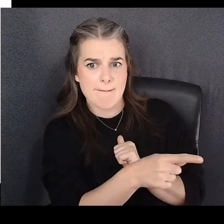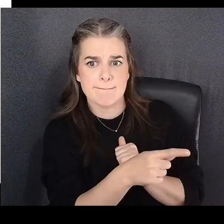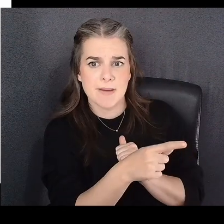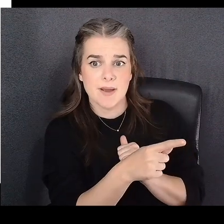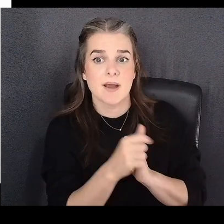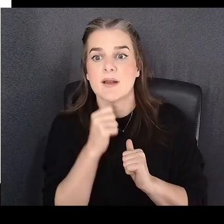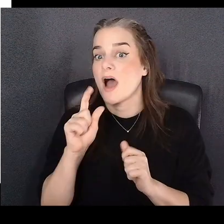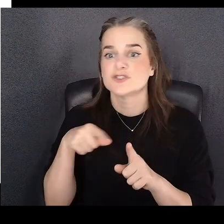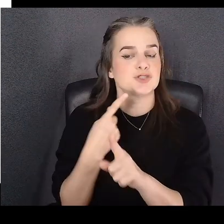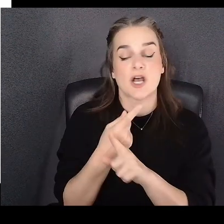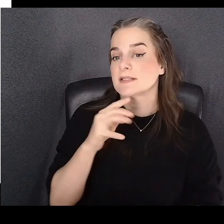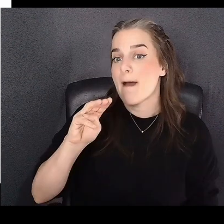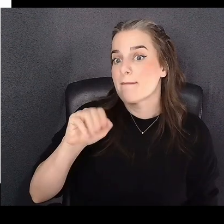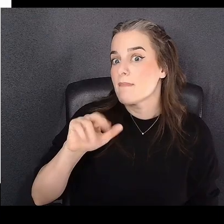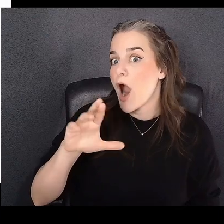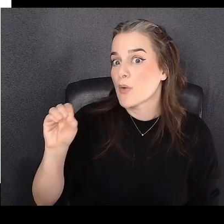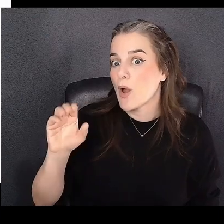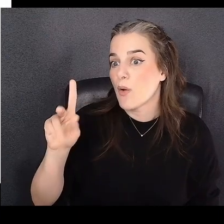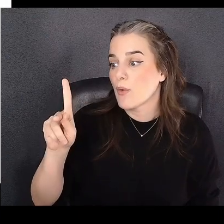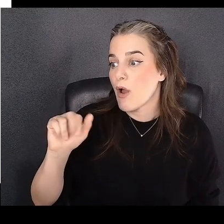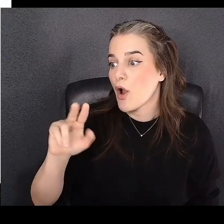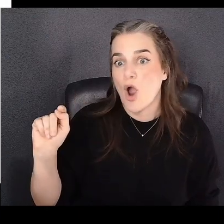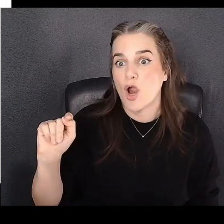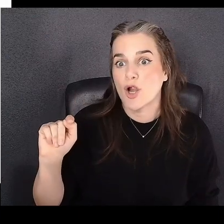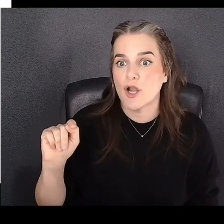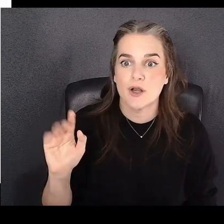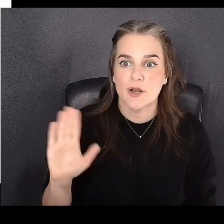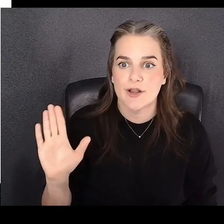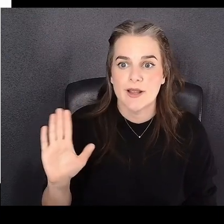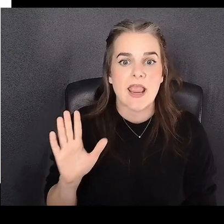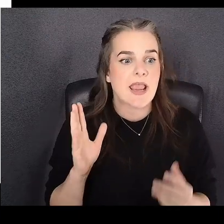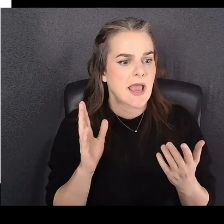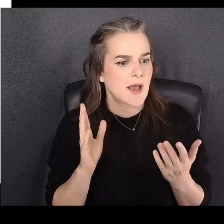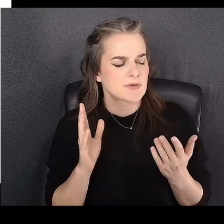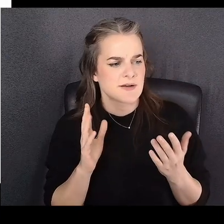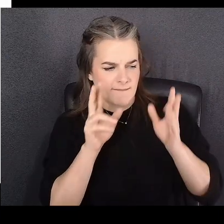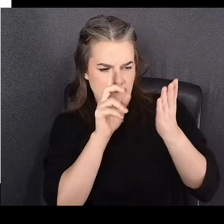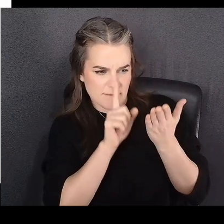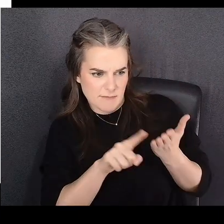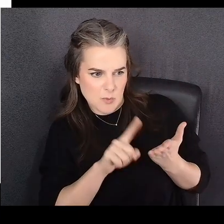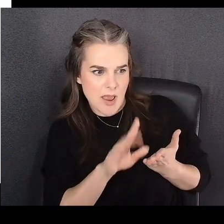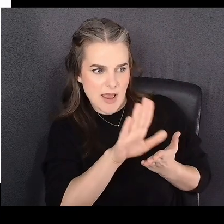We were starting to really tap into the needs, like starting to recall and problem solve.